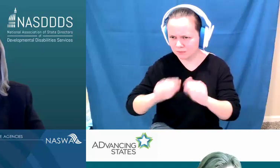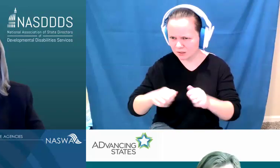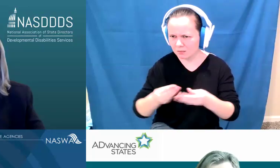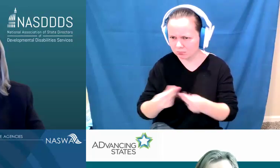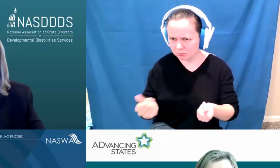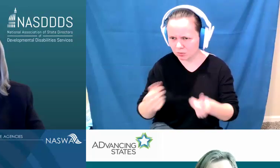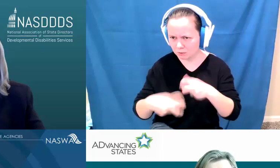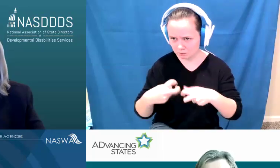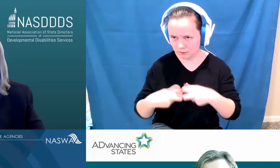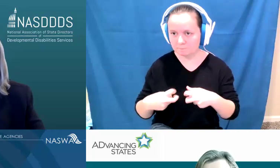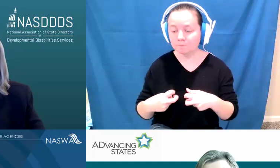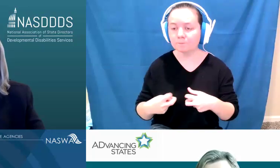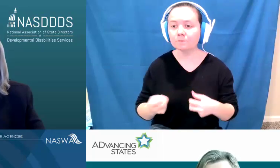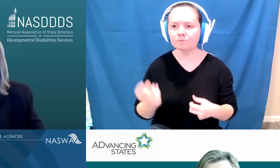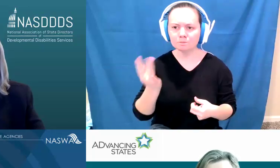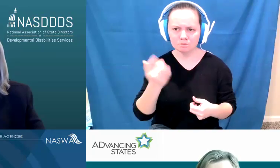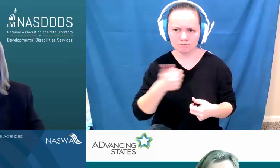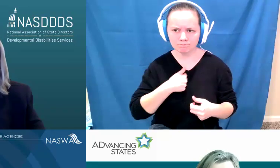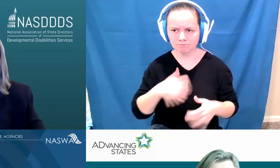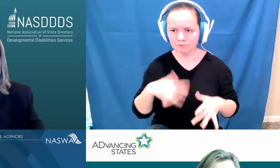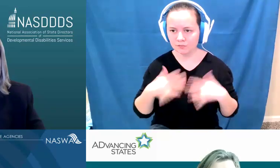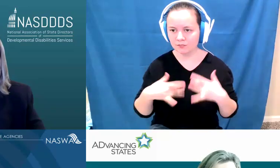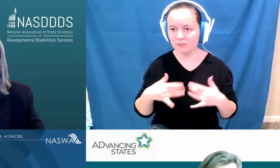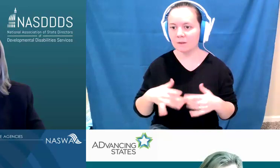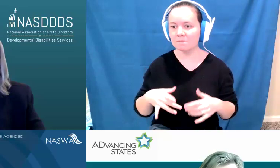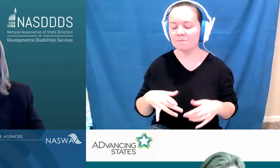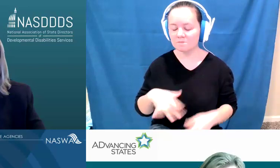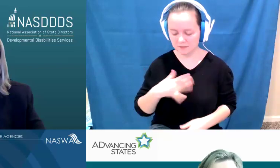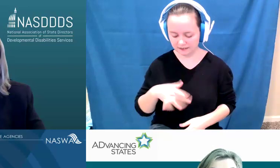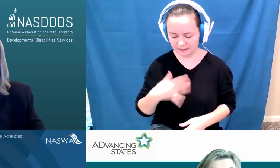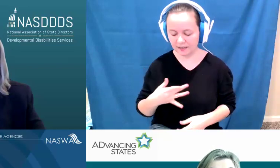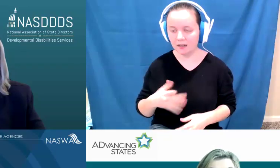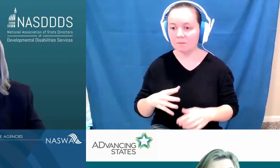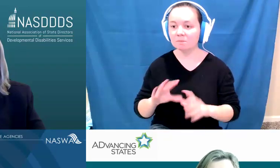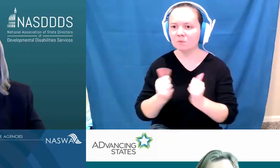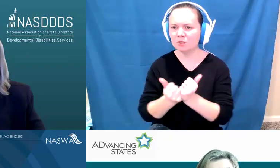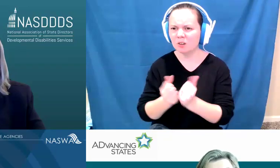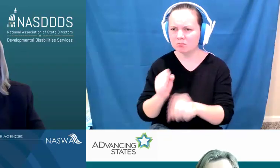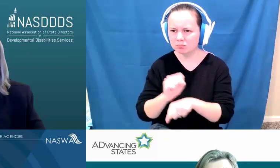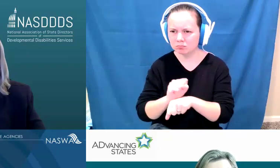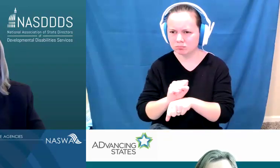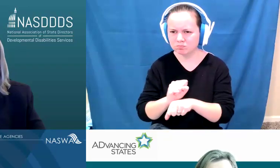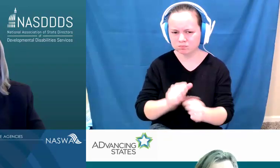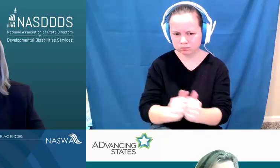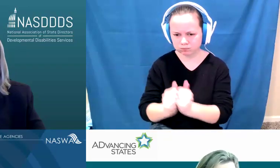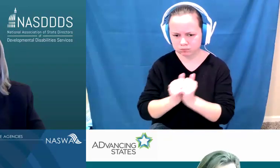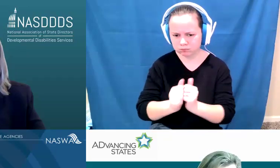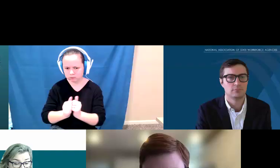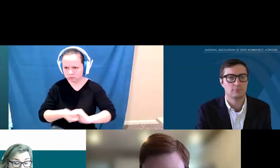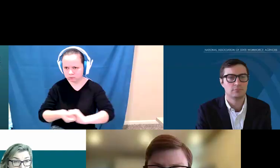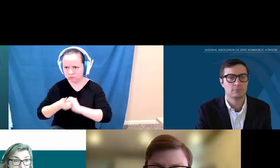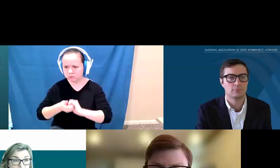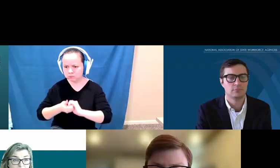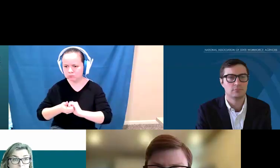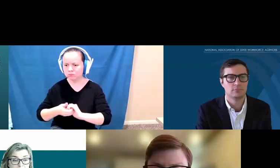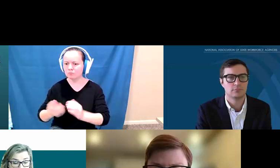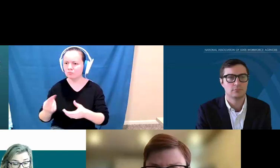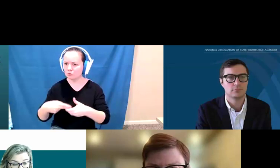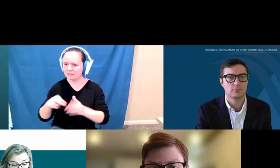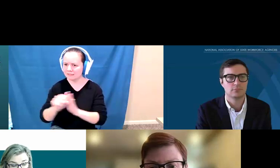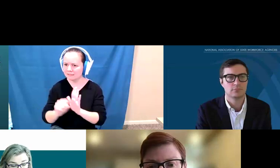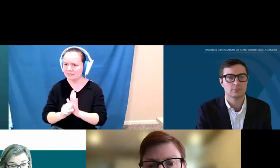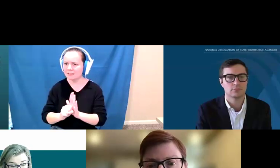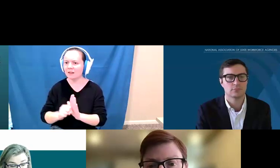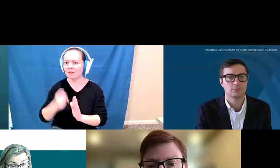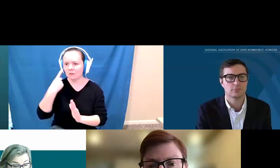And that's why I'm so excited that our associations together are coming together to work together to partner with the states on some enhanced technical assistance.